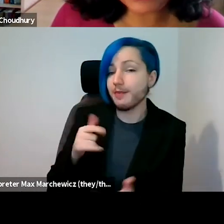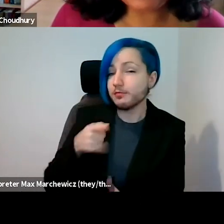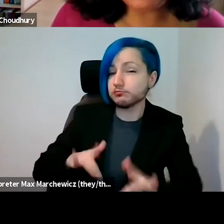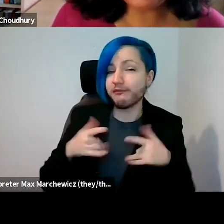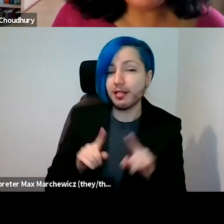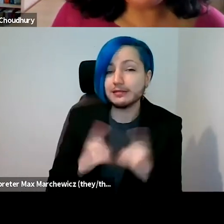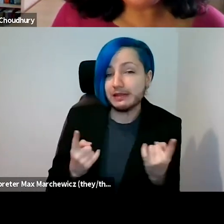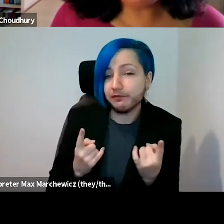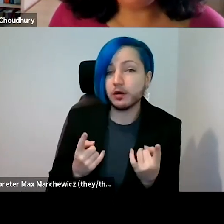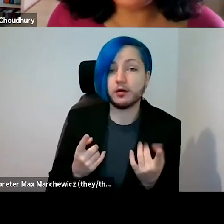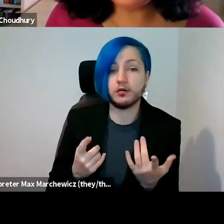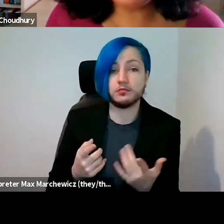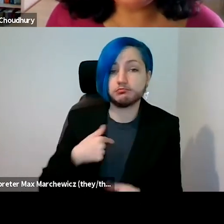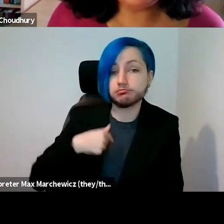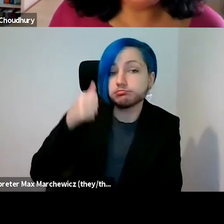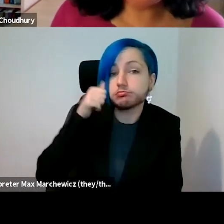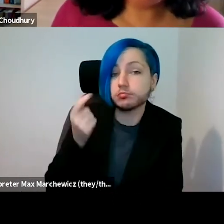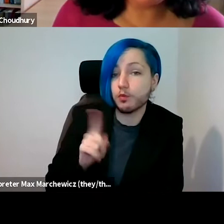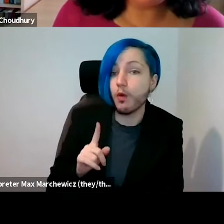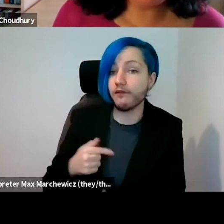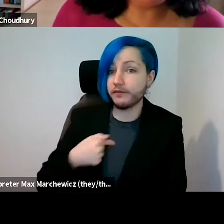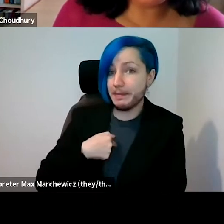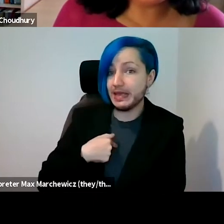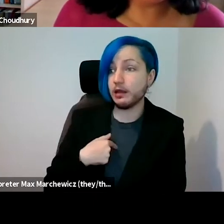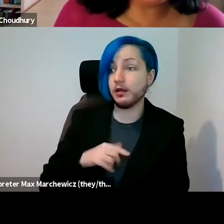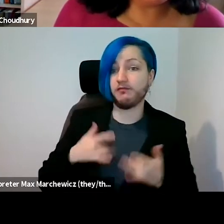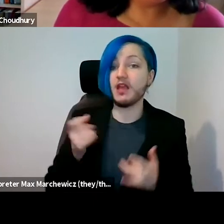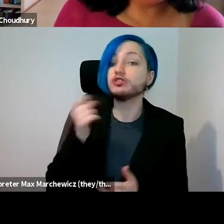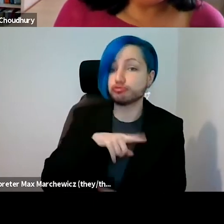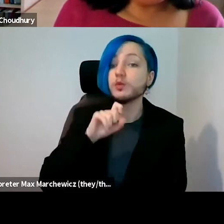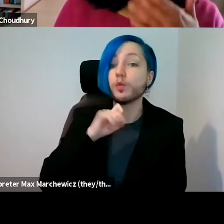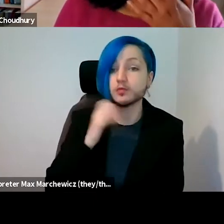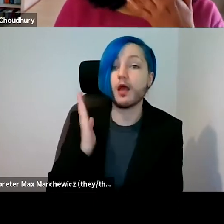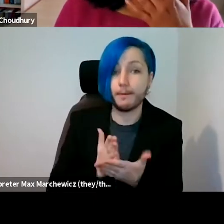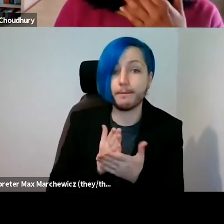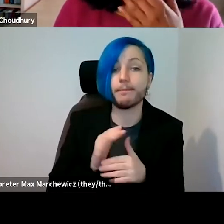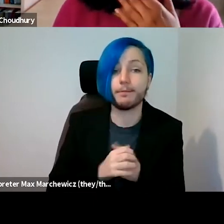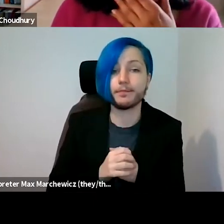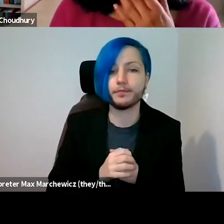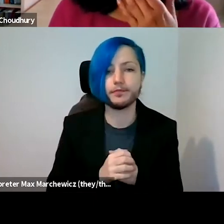said Alice, 'all I know is it would feel very queer to me,'" excuse me.